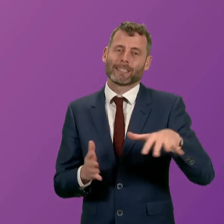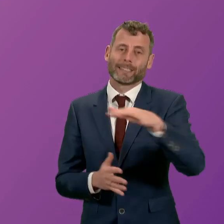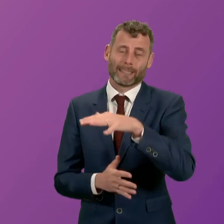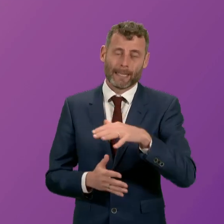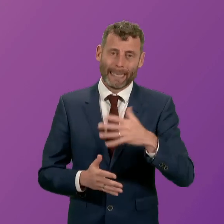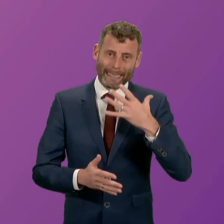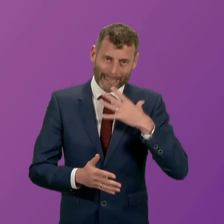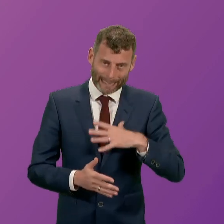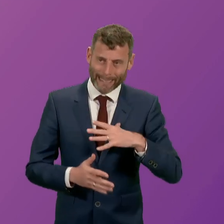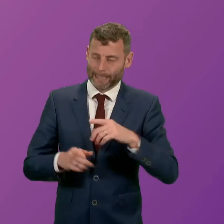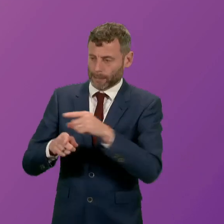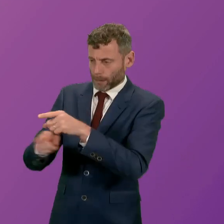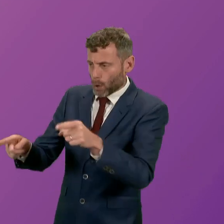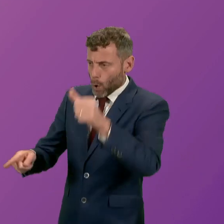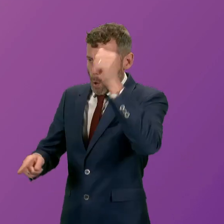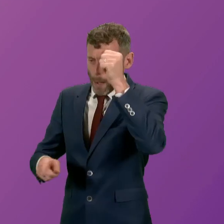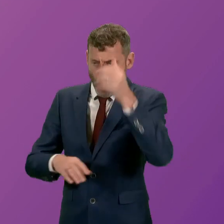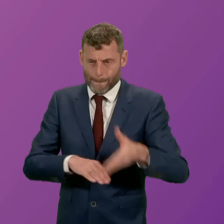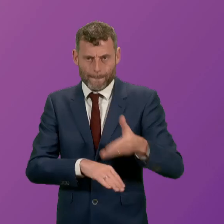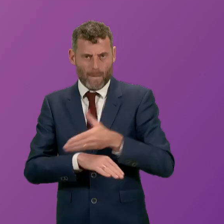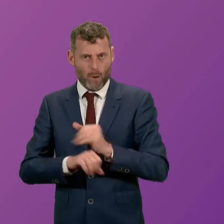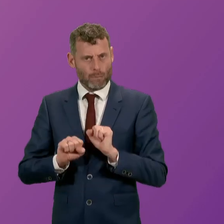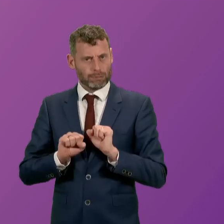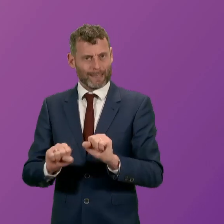health service. Scotland has led the way in public health action over many years,